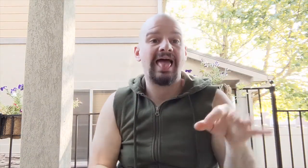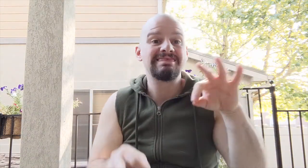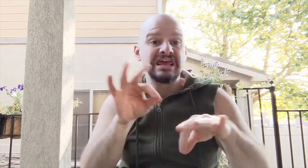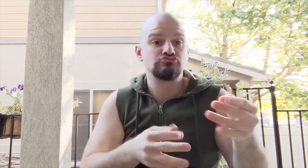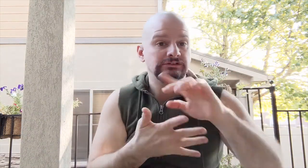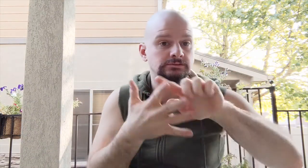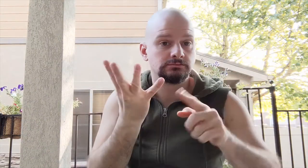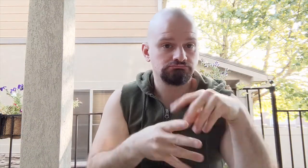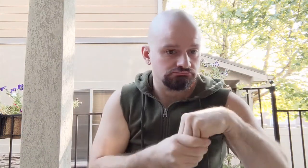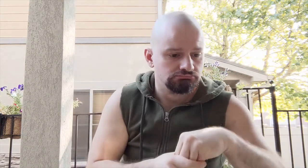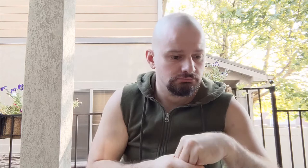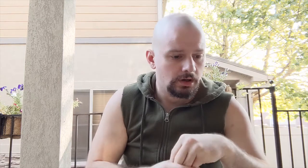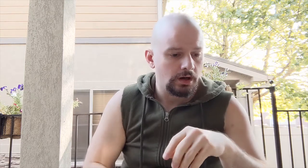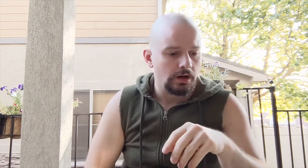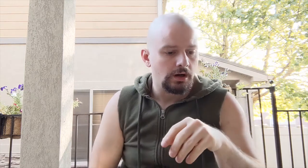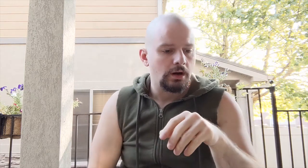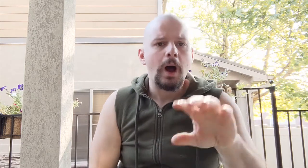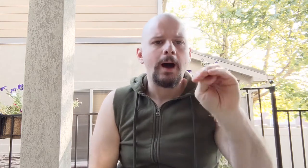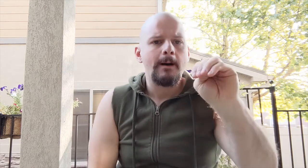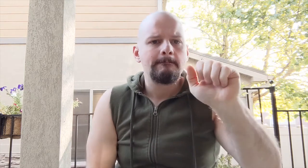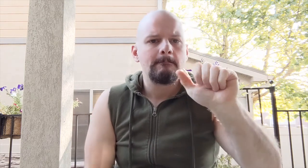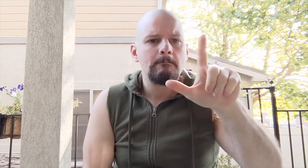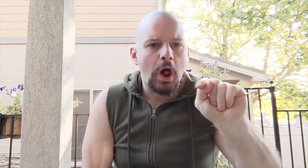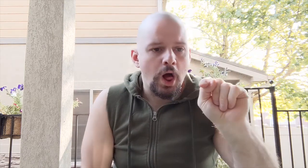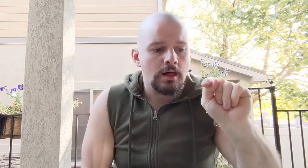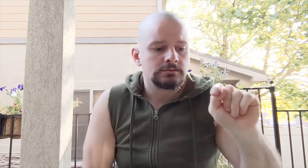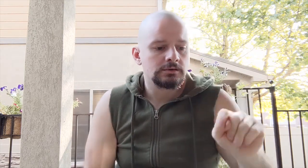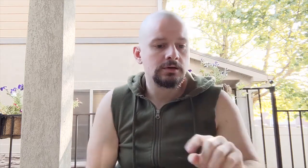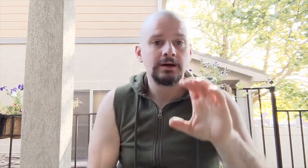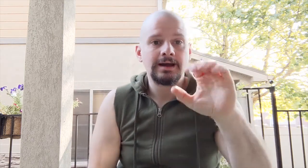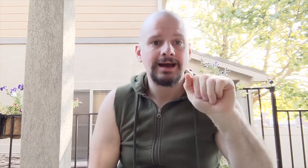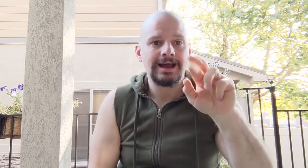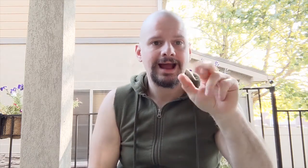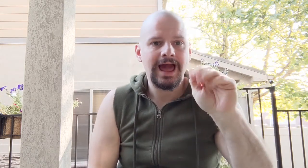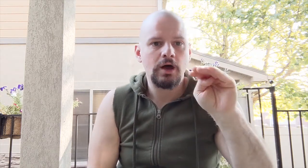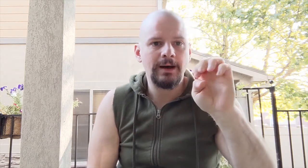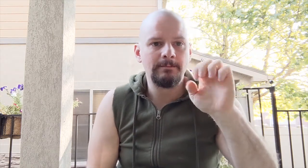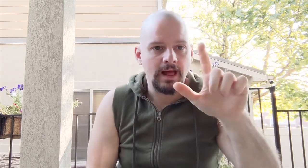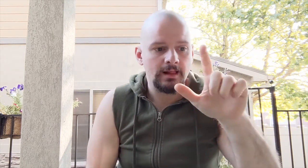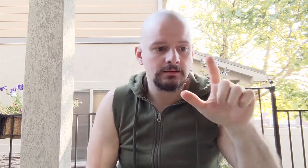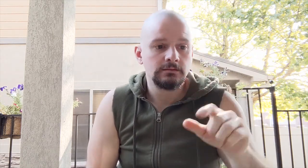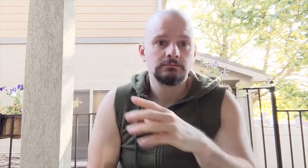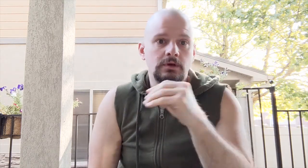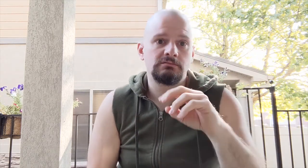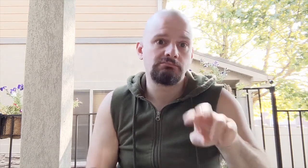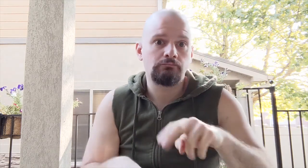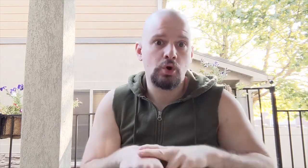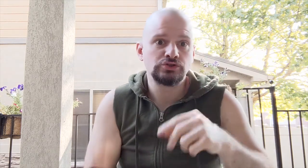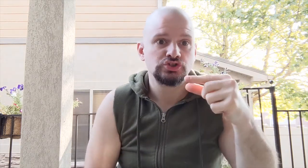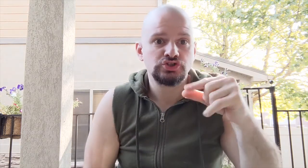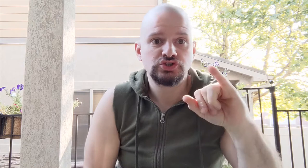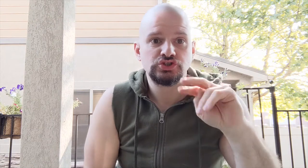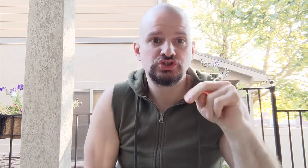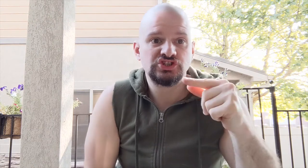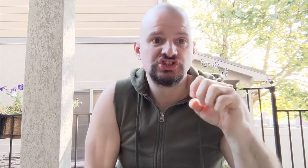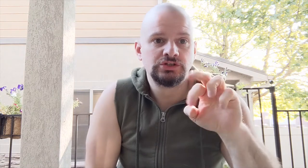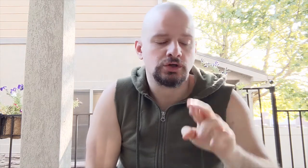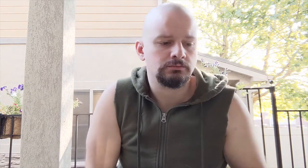The ingredients are: malt, caramel, and of course some ginger.